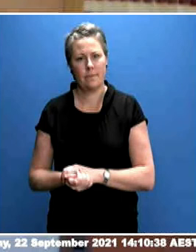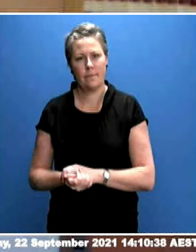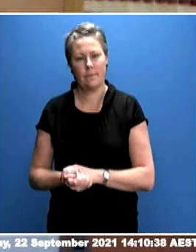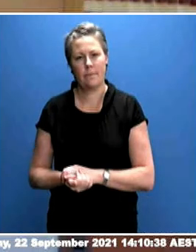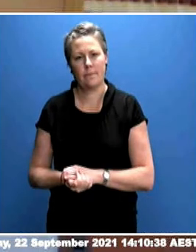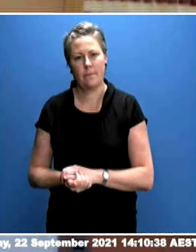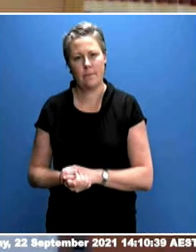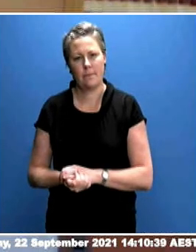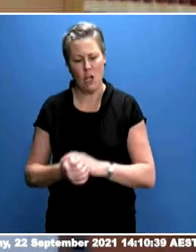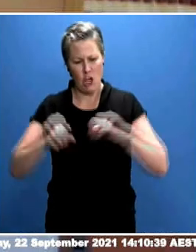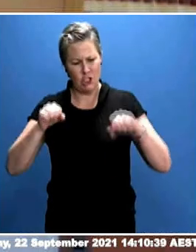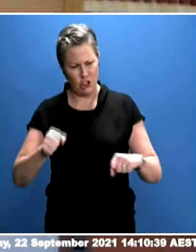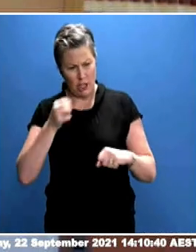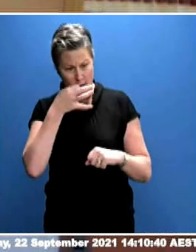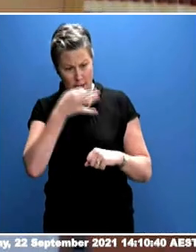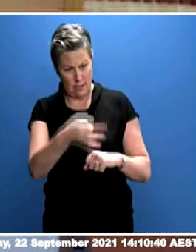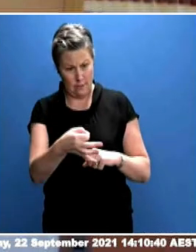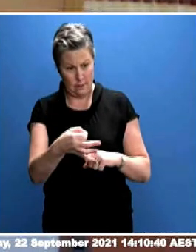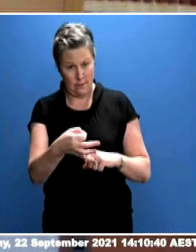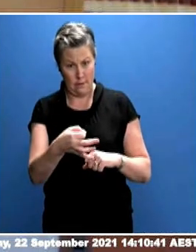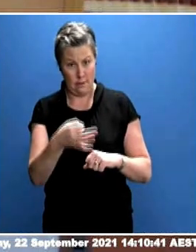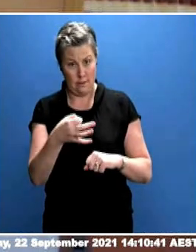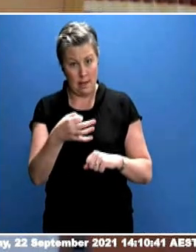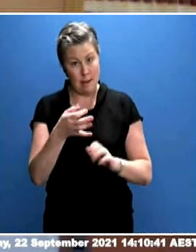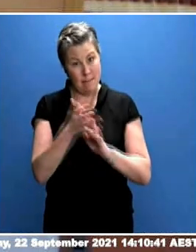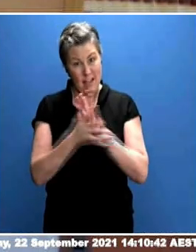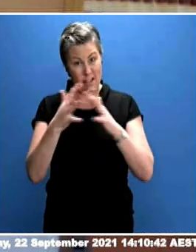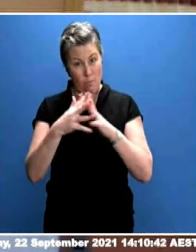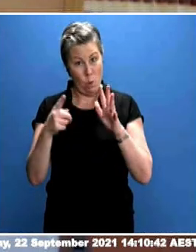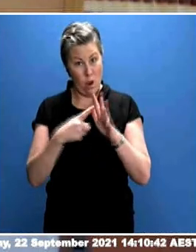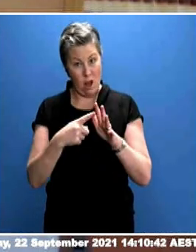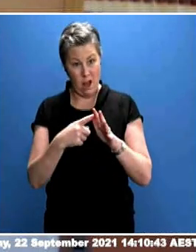Do I take it it's difficult to find foster carers in Western Australia for children who are in care?